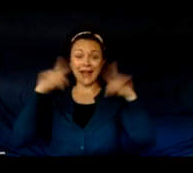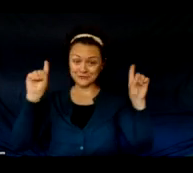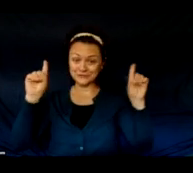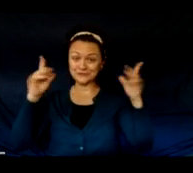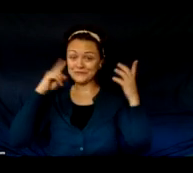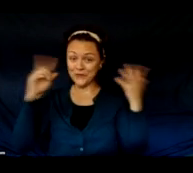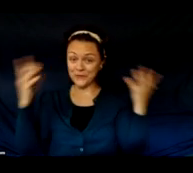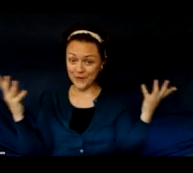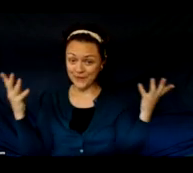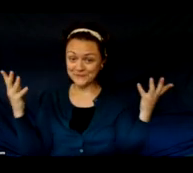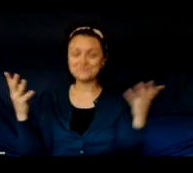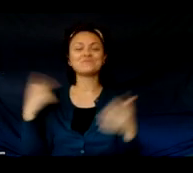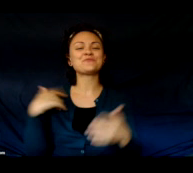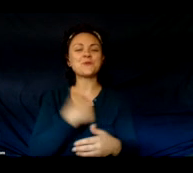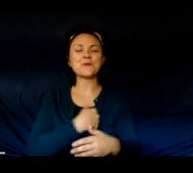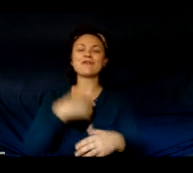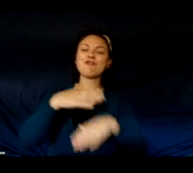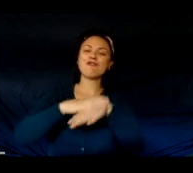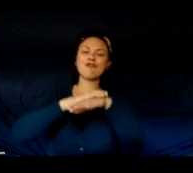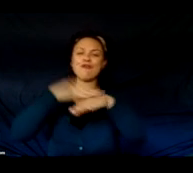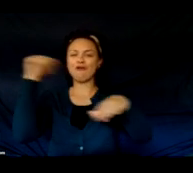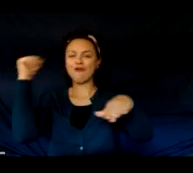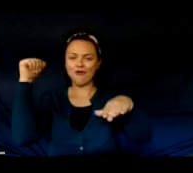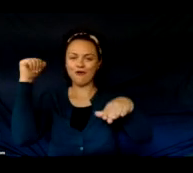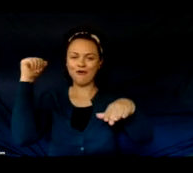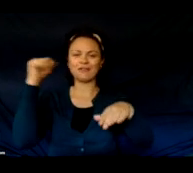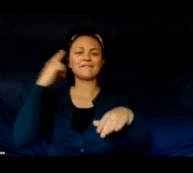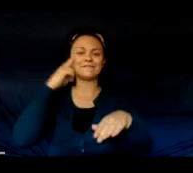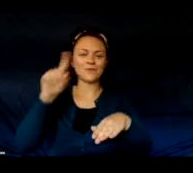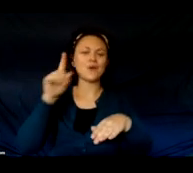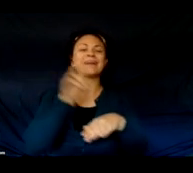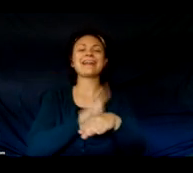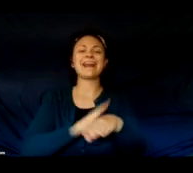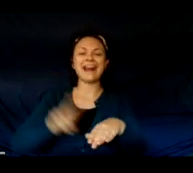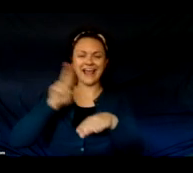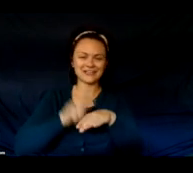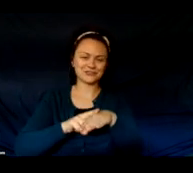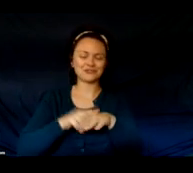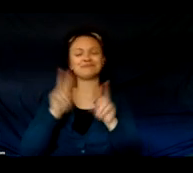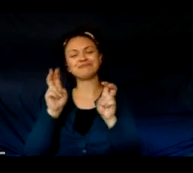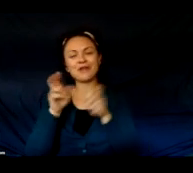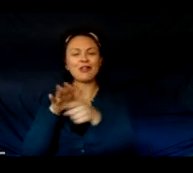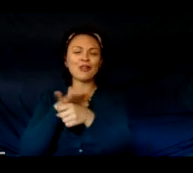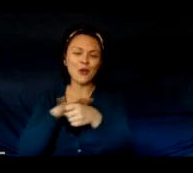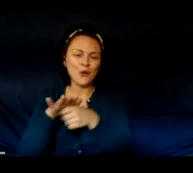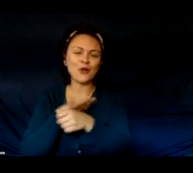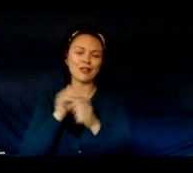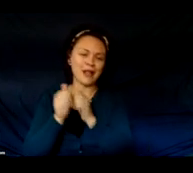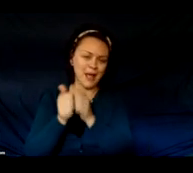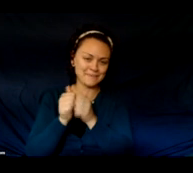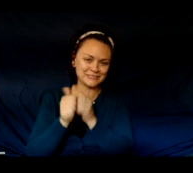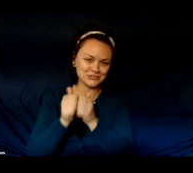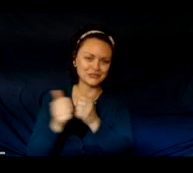a national logo competition and hopes that artists with disabilities from around